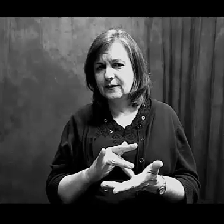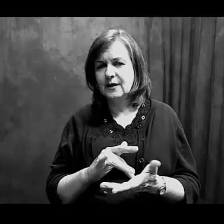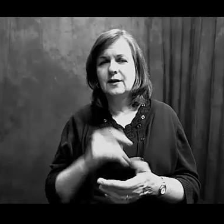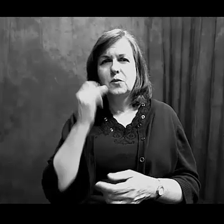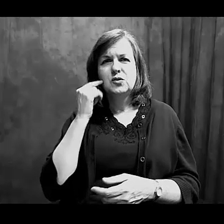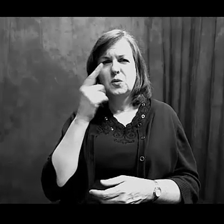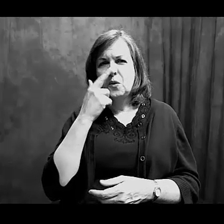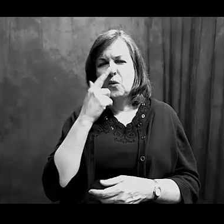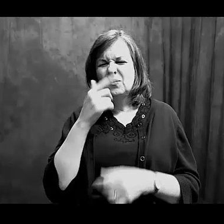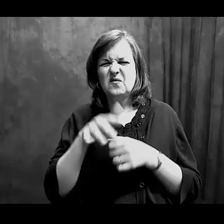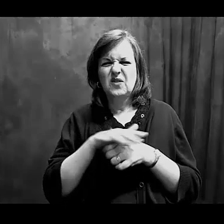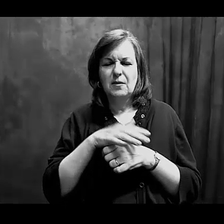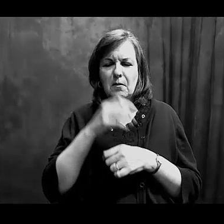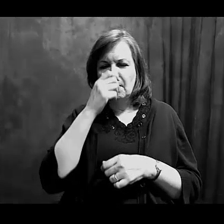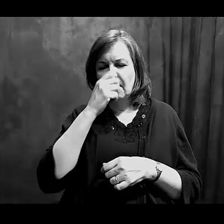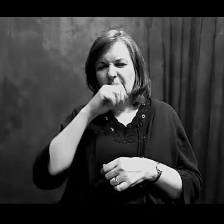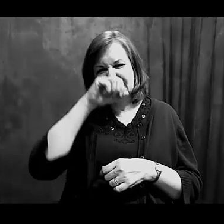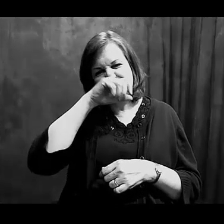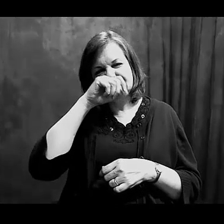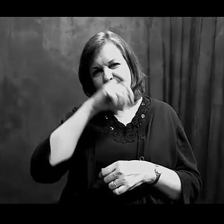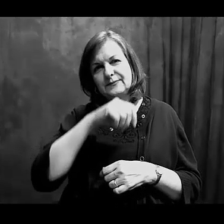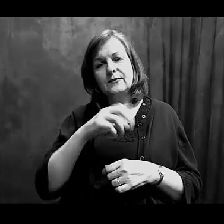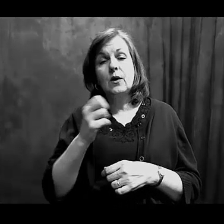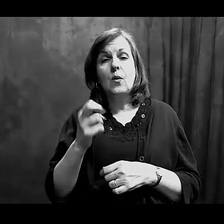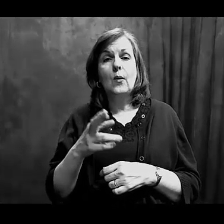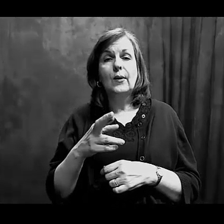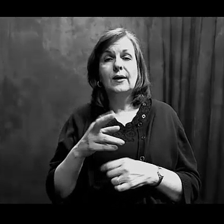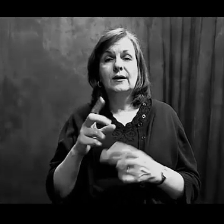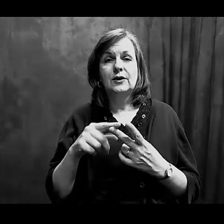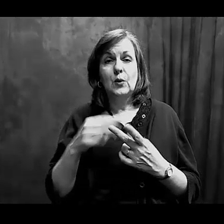usually take it for stuffy nose